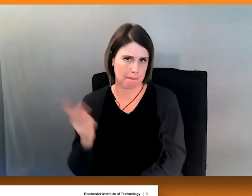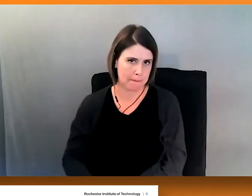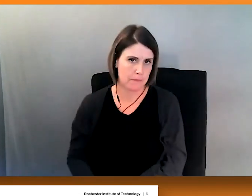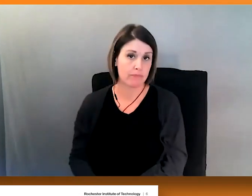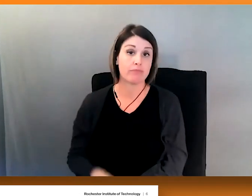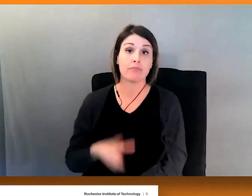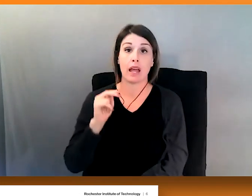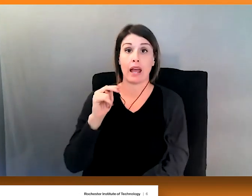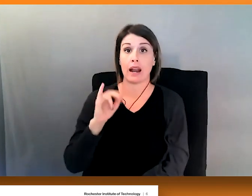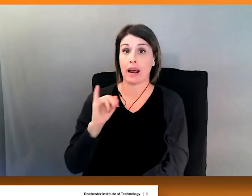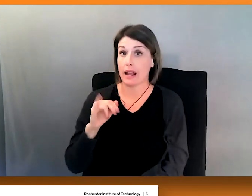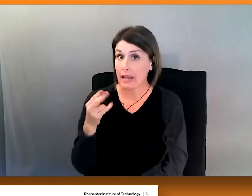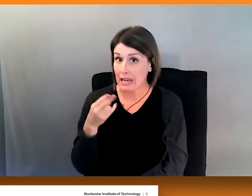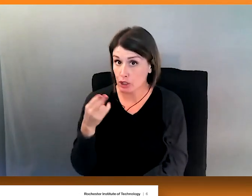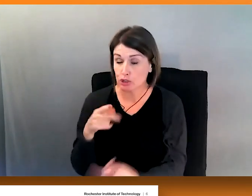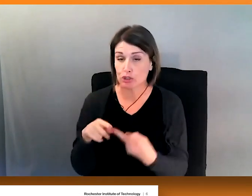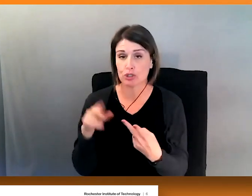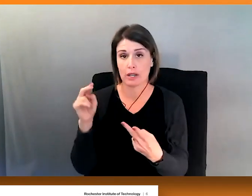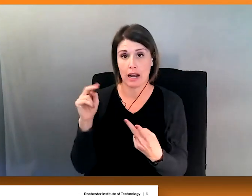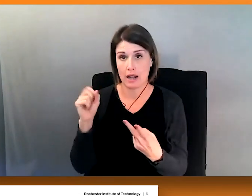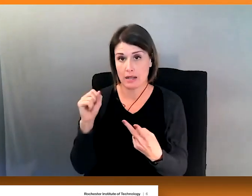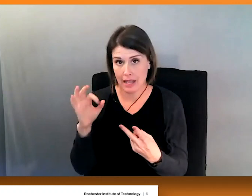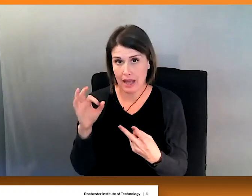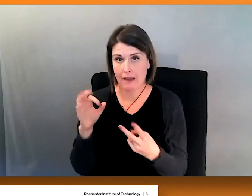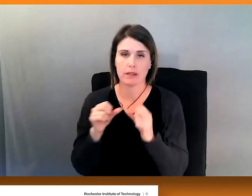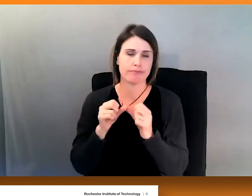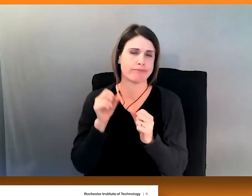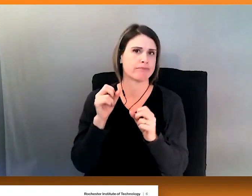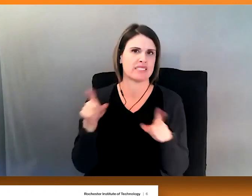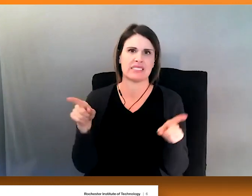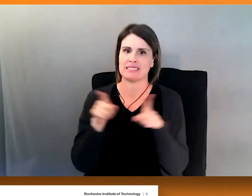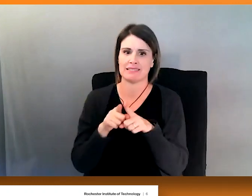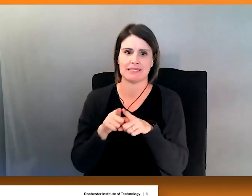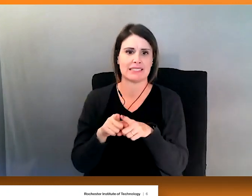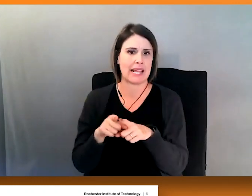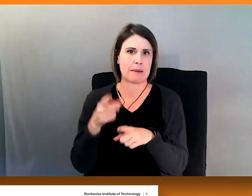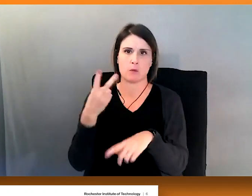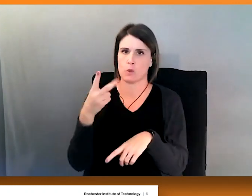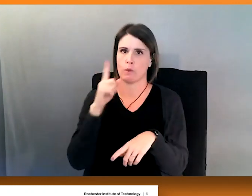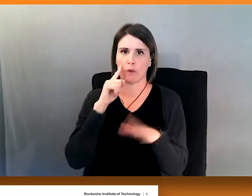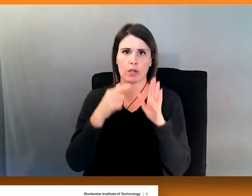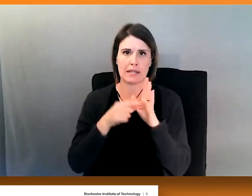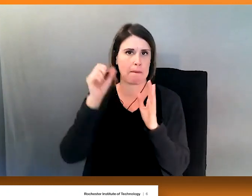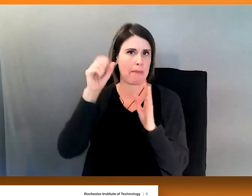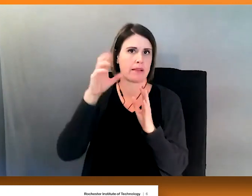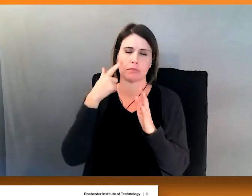So there's NIH, NSF. I keep using those two as examples because